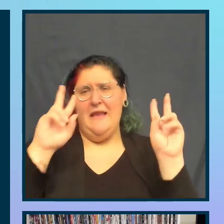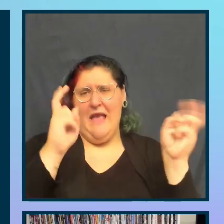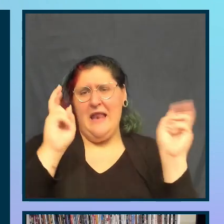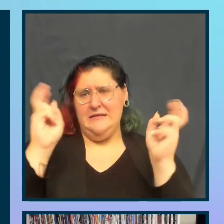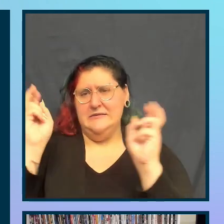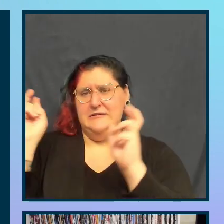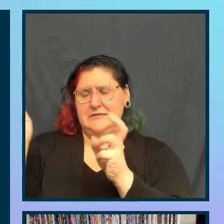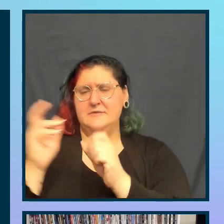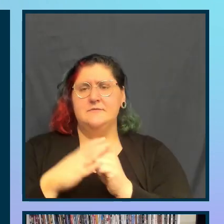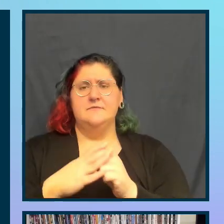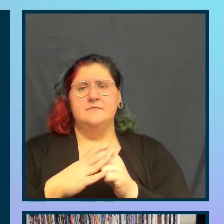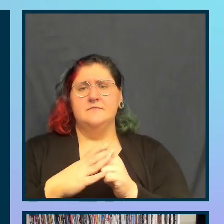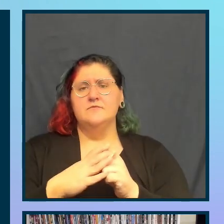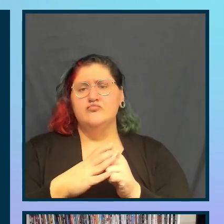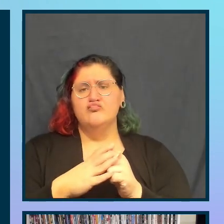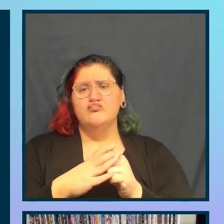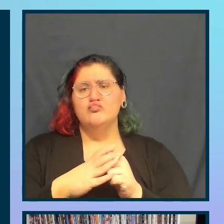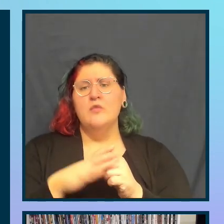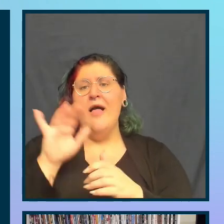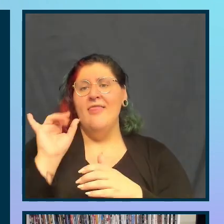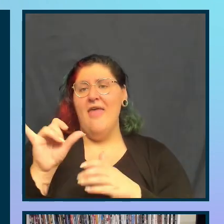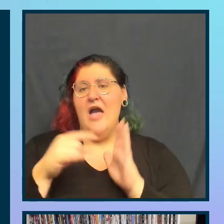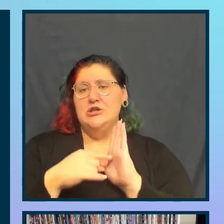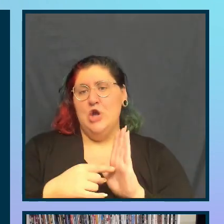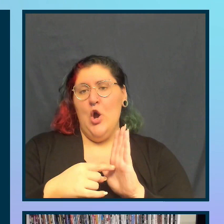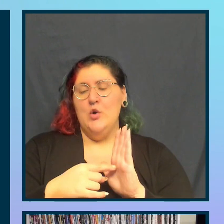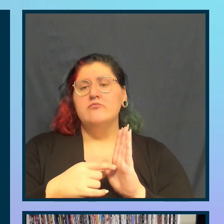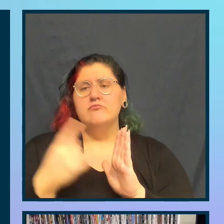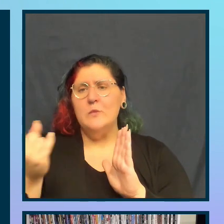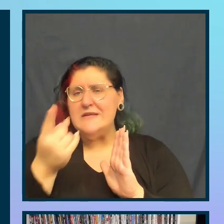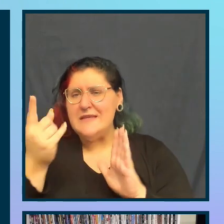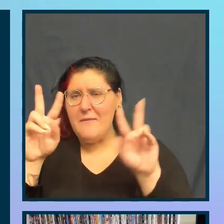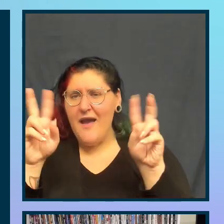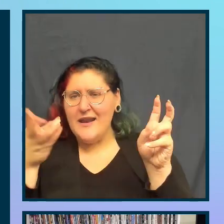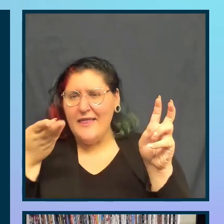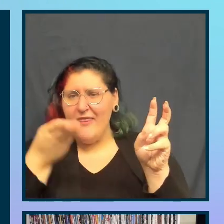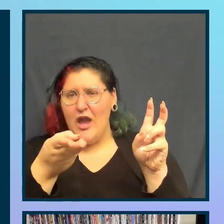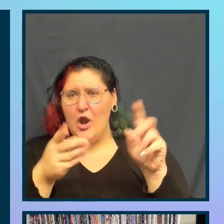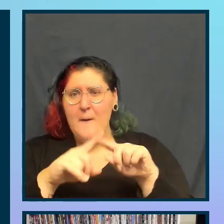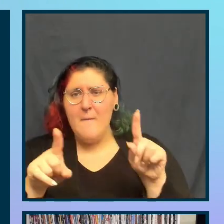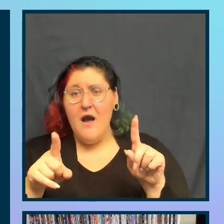So in essence, this visual design conveyed the presence and structure of a heading, but the oral experience did not.